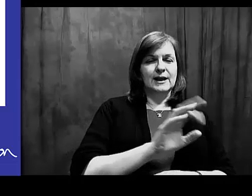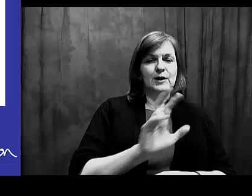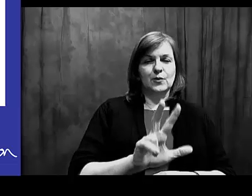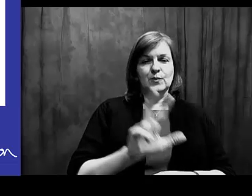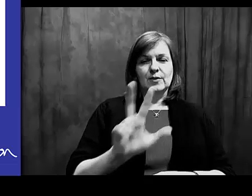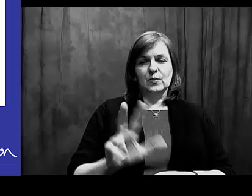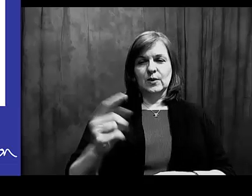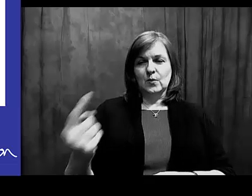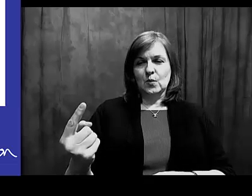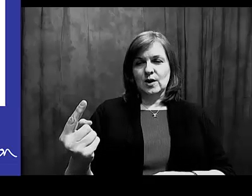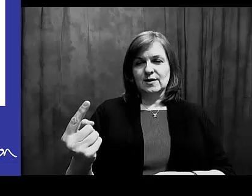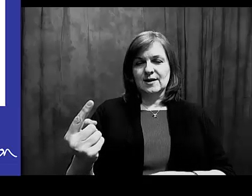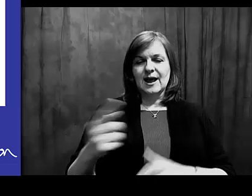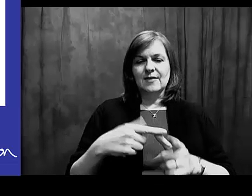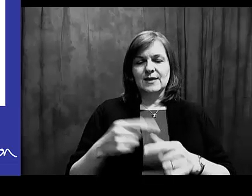so that he would know